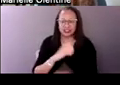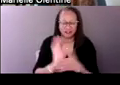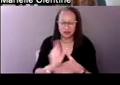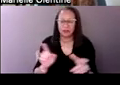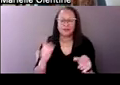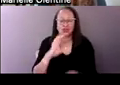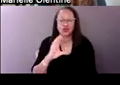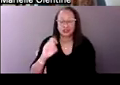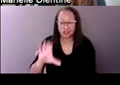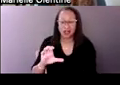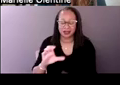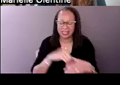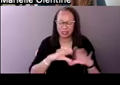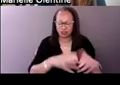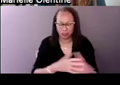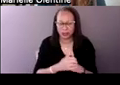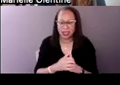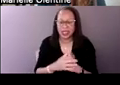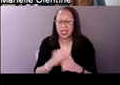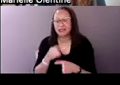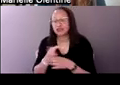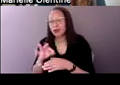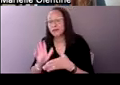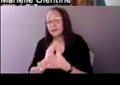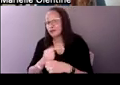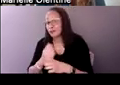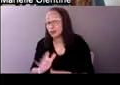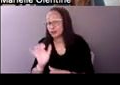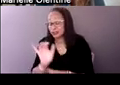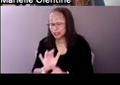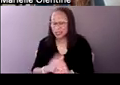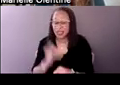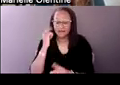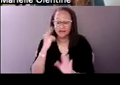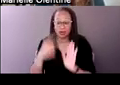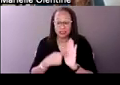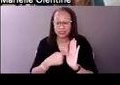have serious financial problems and won't be able to uphold its commitments anymore. It's always best to